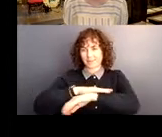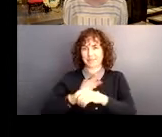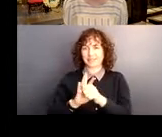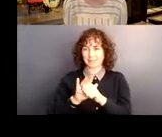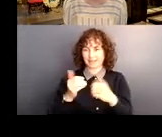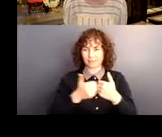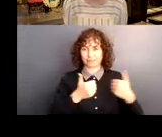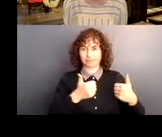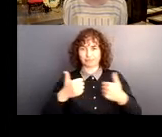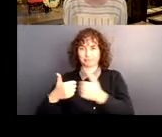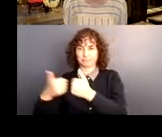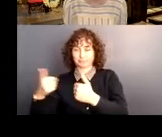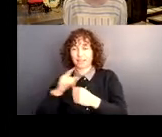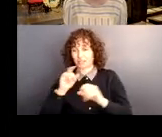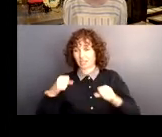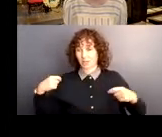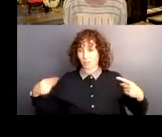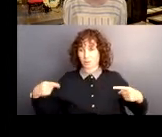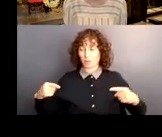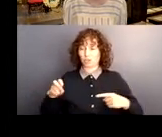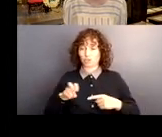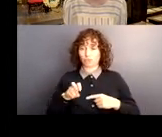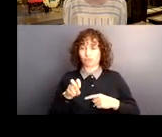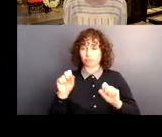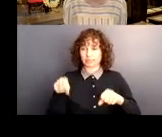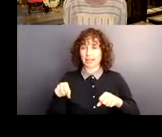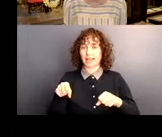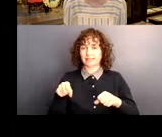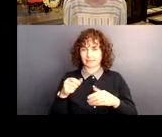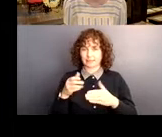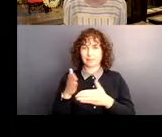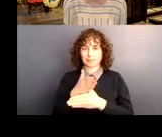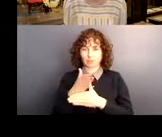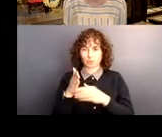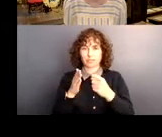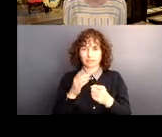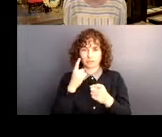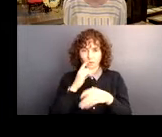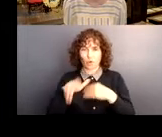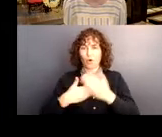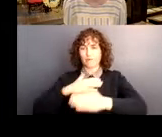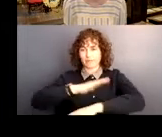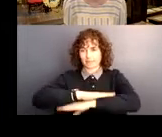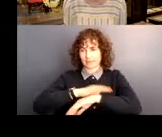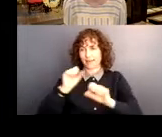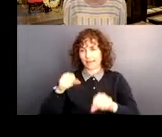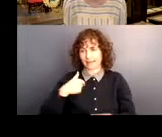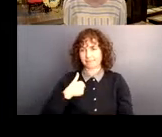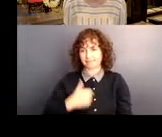I can actually move my wheelchair among the in the space between all of the tables group work